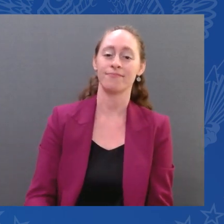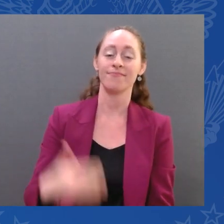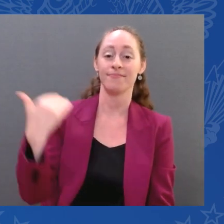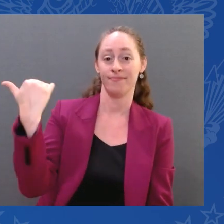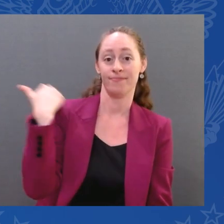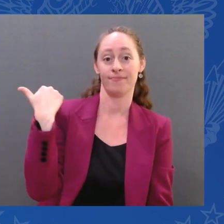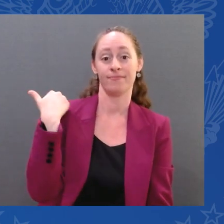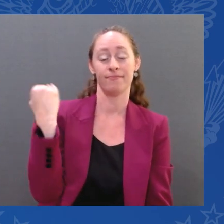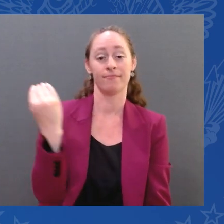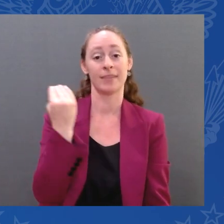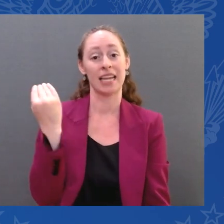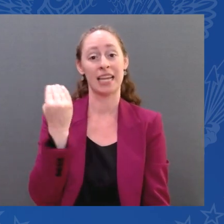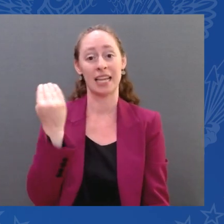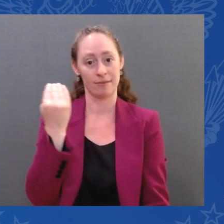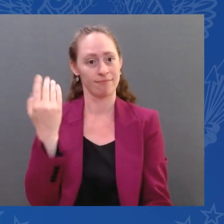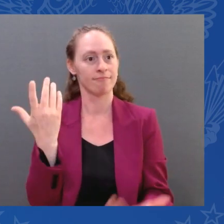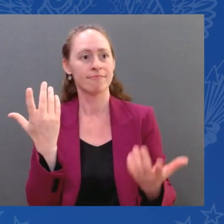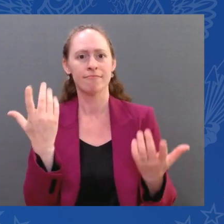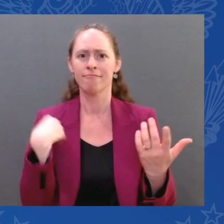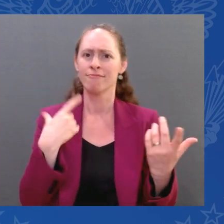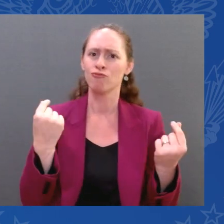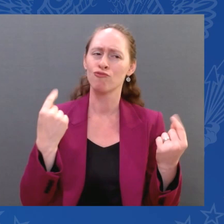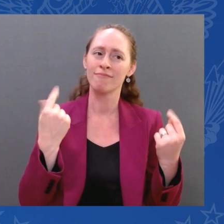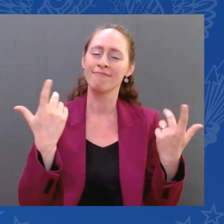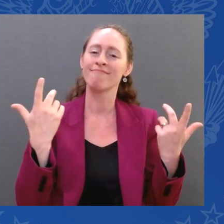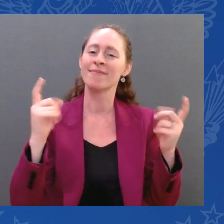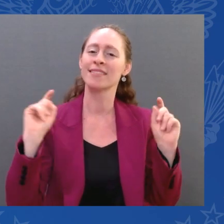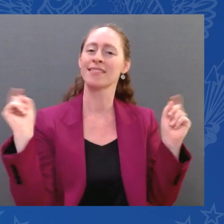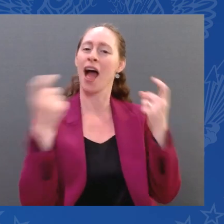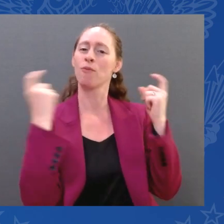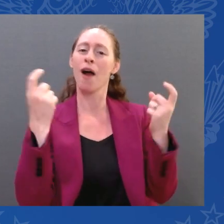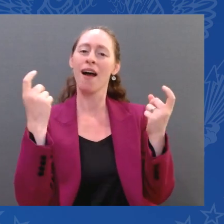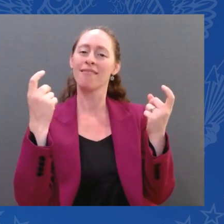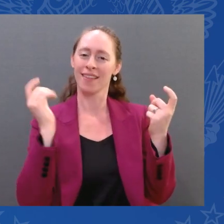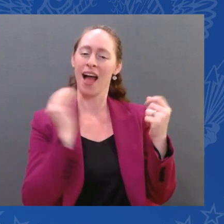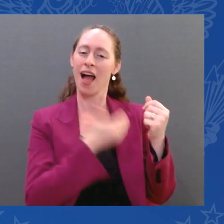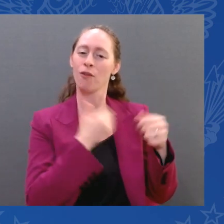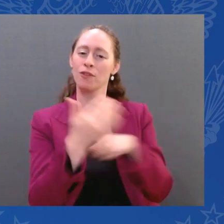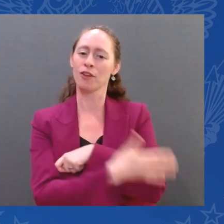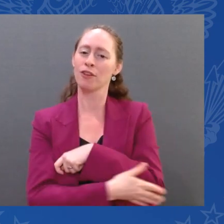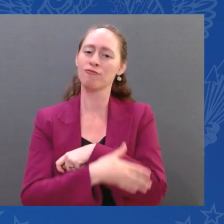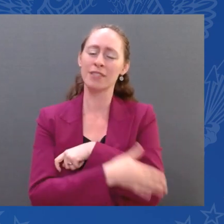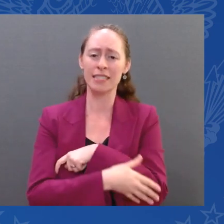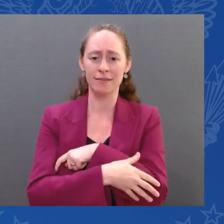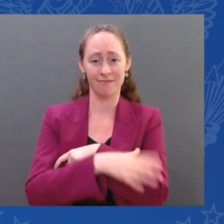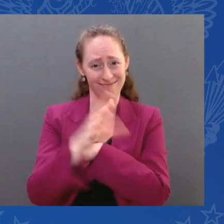and creation of possibilities, of fulfillment of promises. That's the American story.